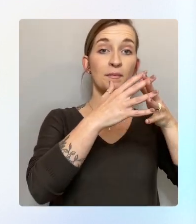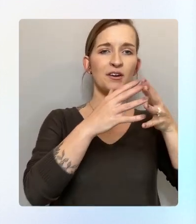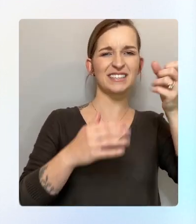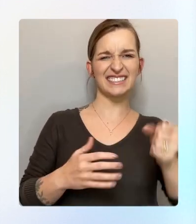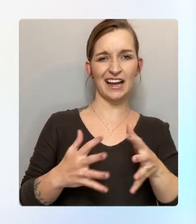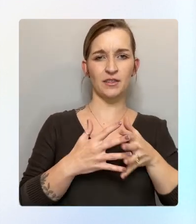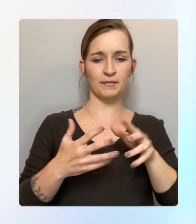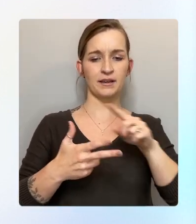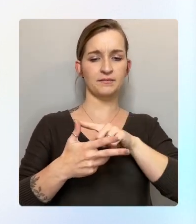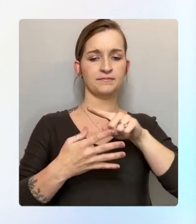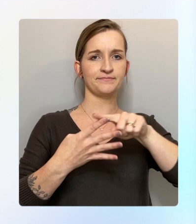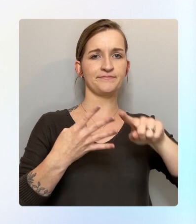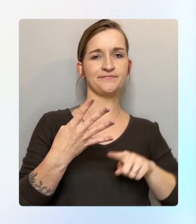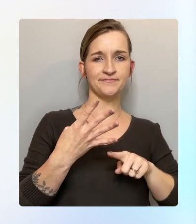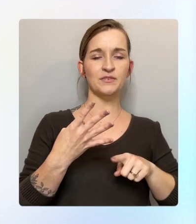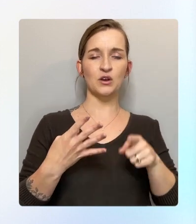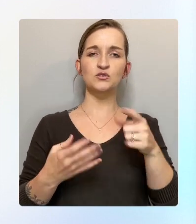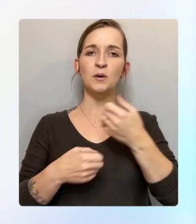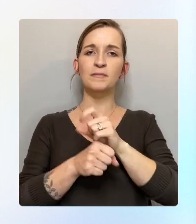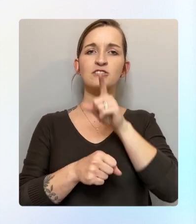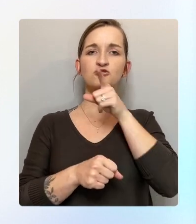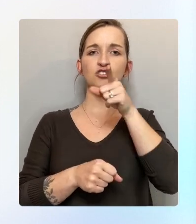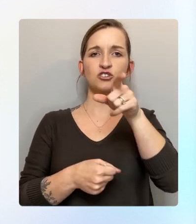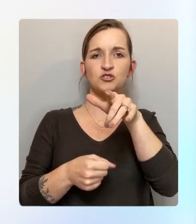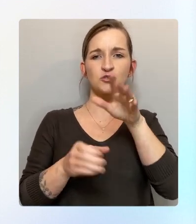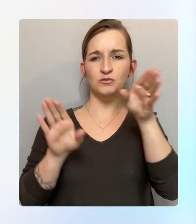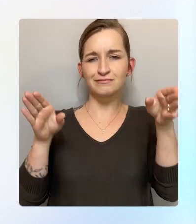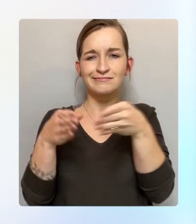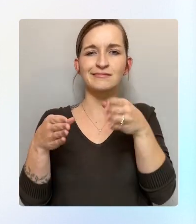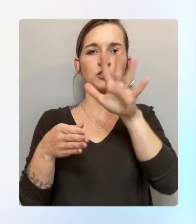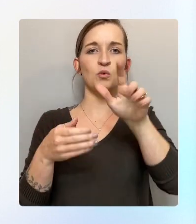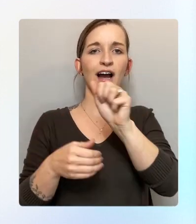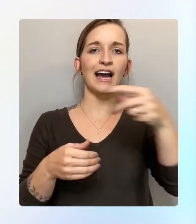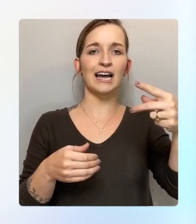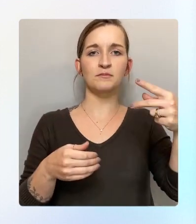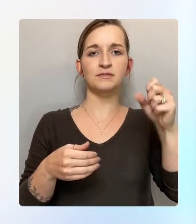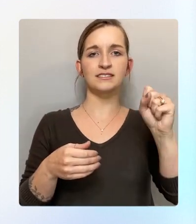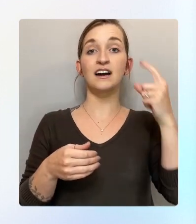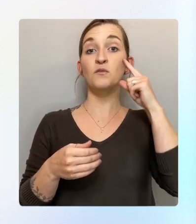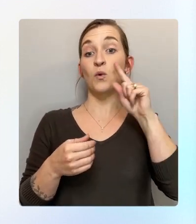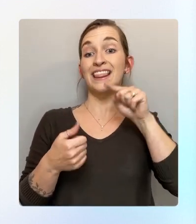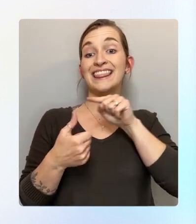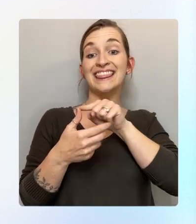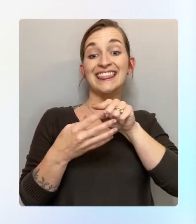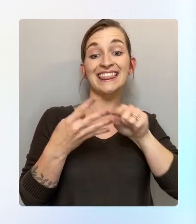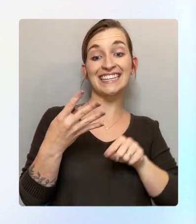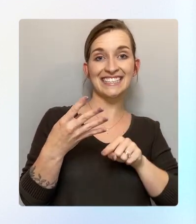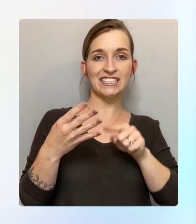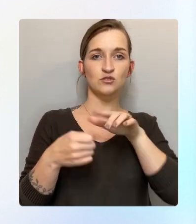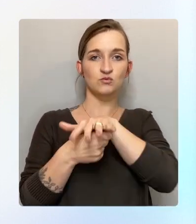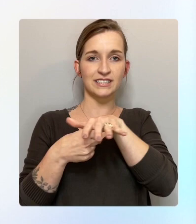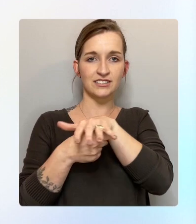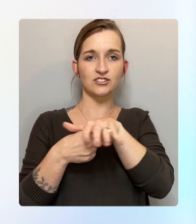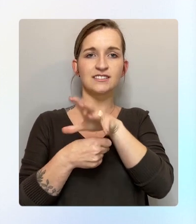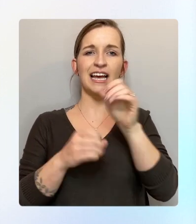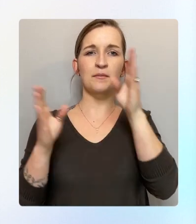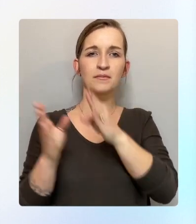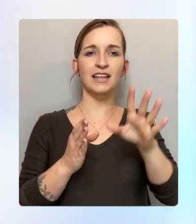So make sure you localize your apps for these regions and plan your marketing efforts to maximize your potential.